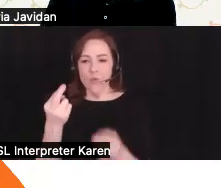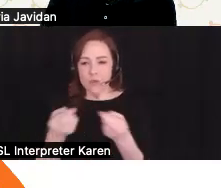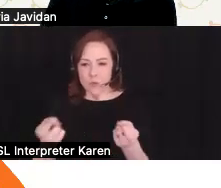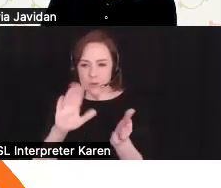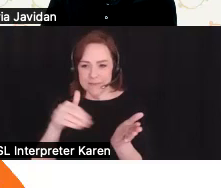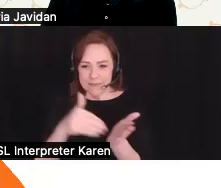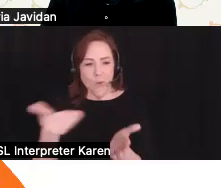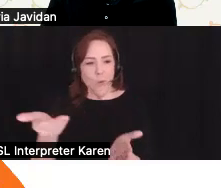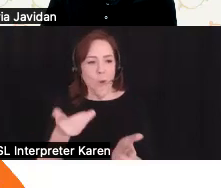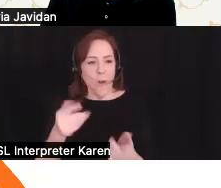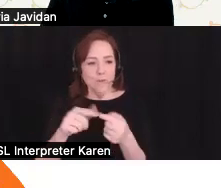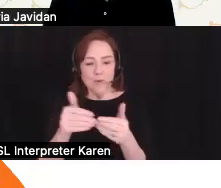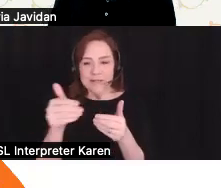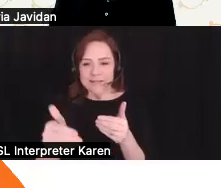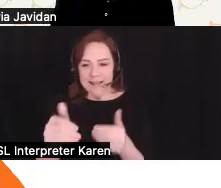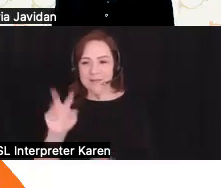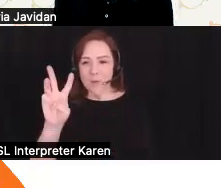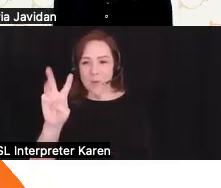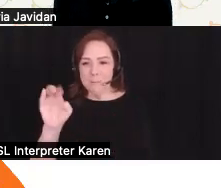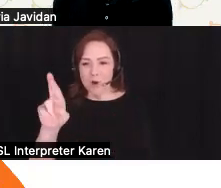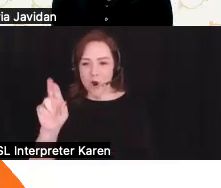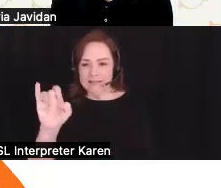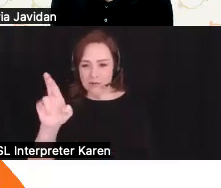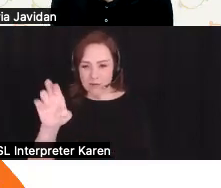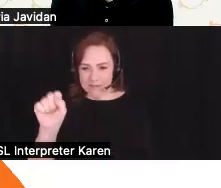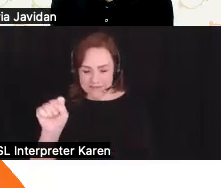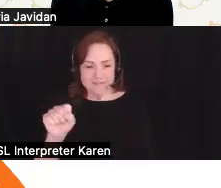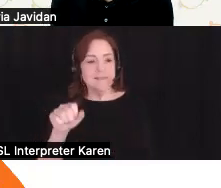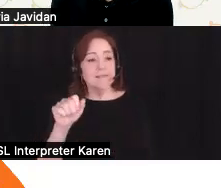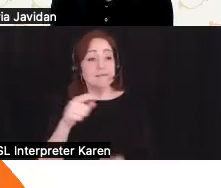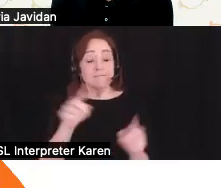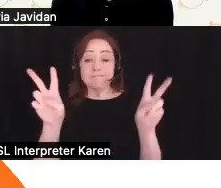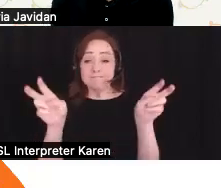today's session is on Can You Hear Me Equitable access to telehealth for deaf, hard of hearing,